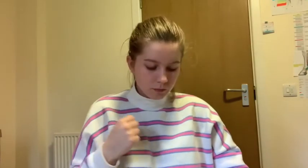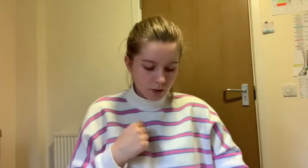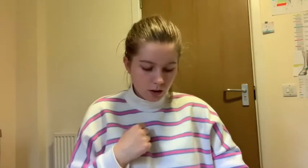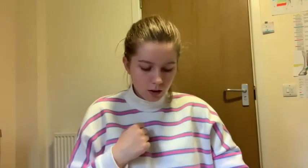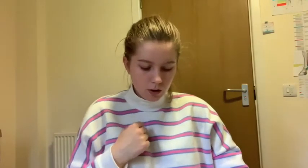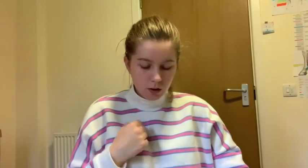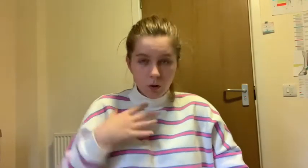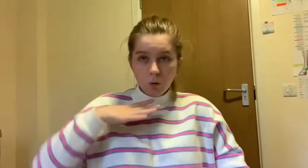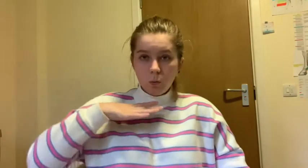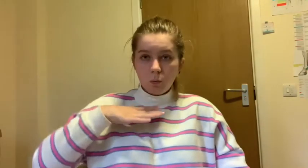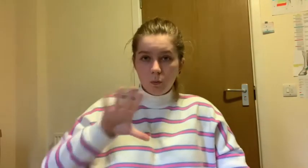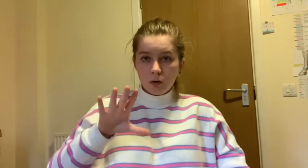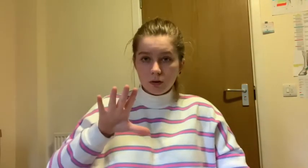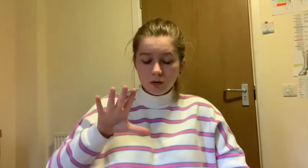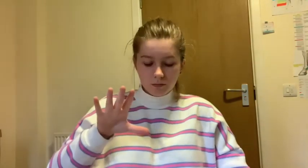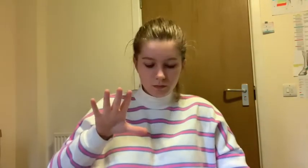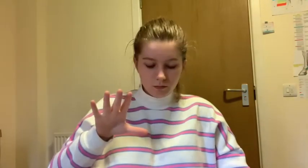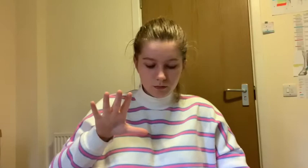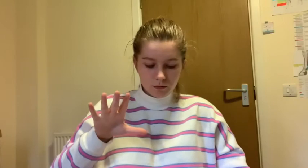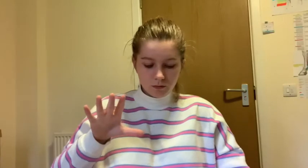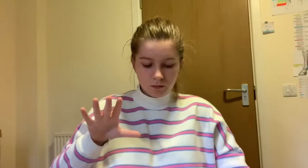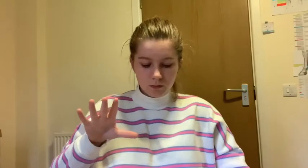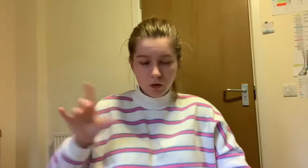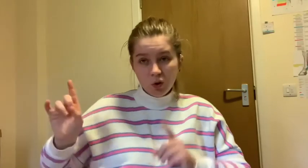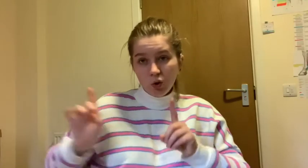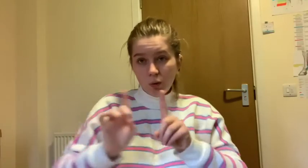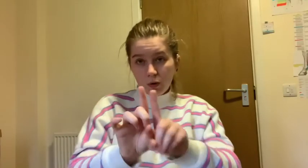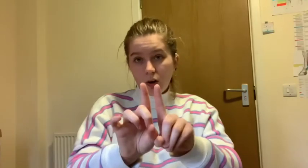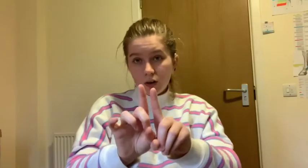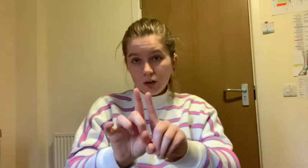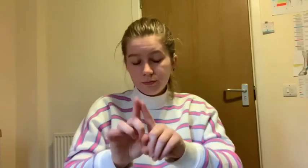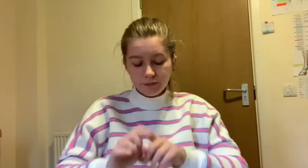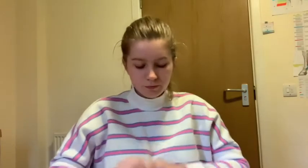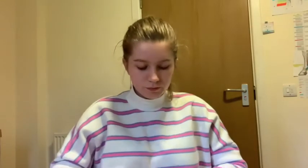"Wanna come along".